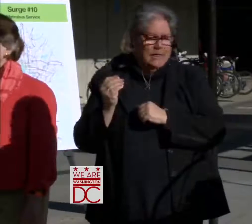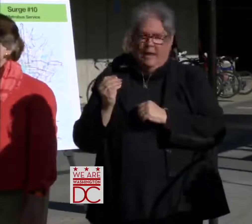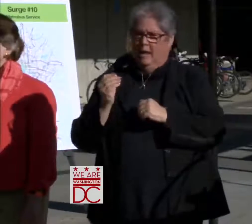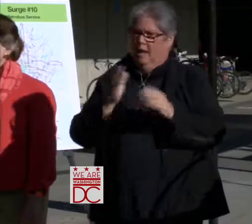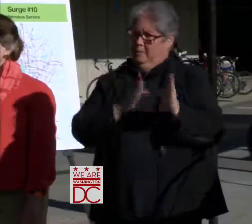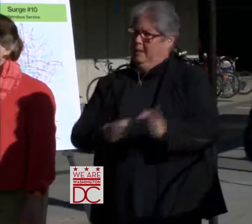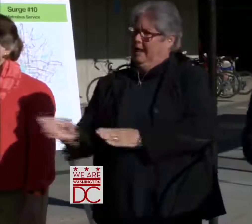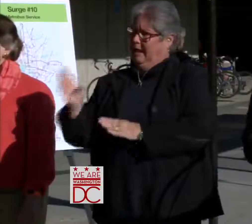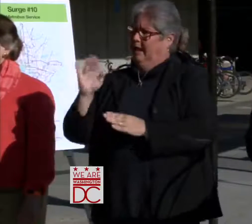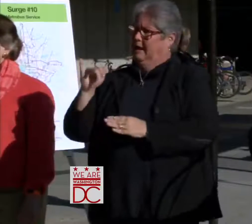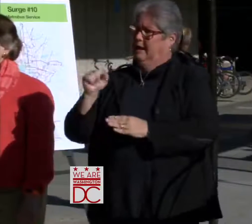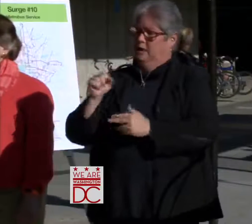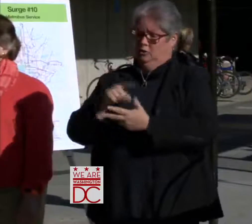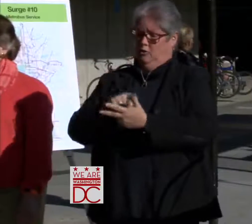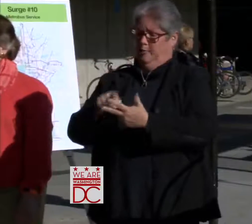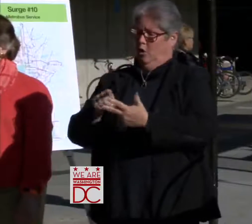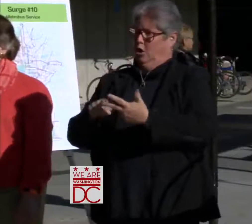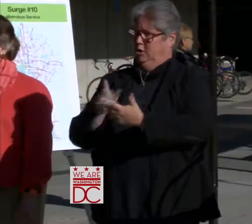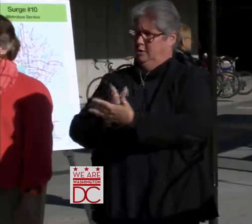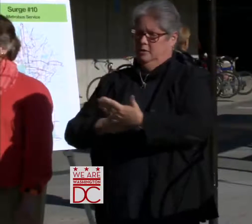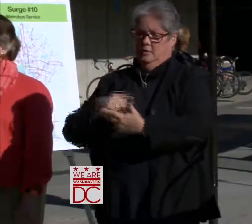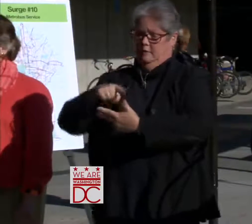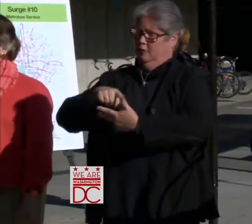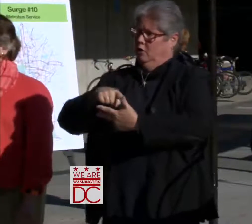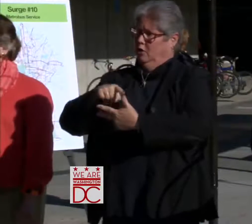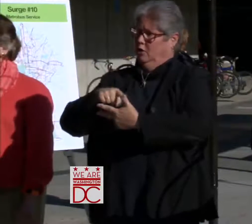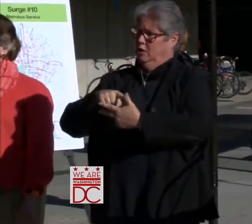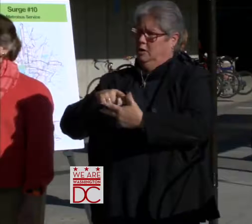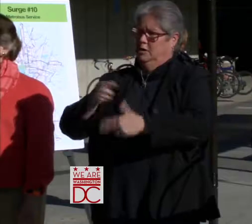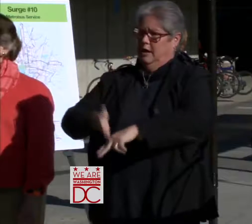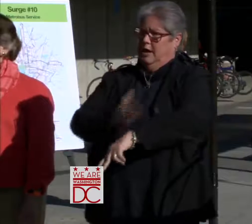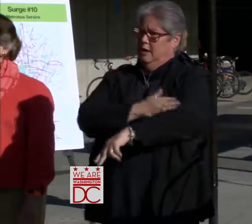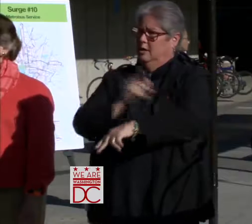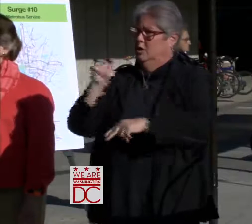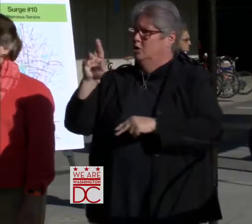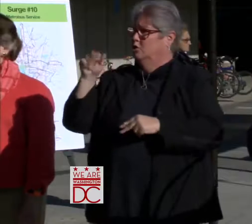IS THREE PARTS. FIRST IS ENHANCE TRANSIT OPTIONS.